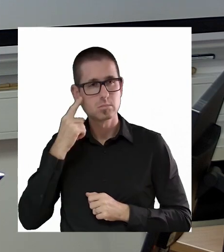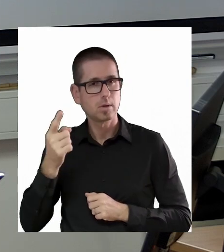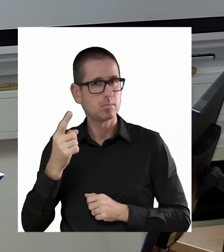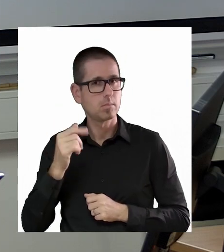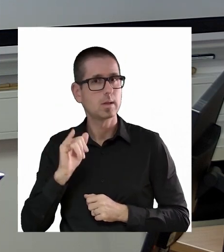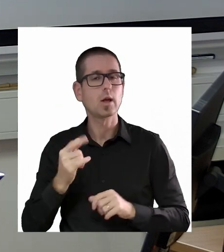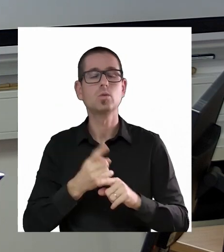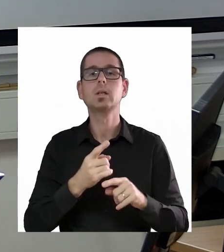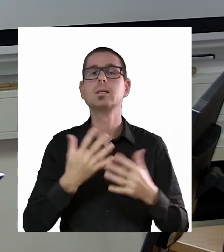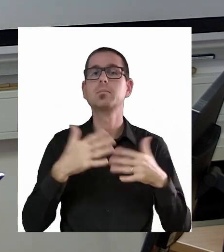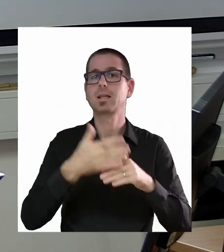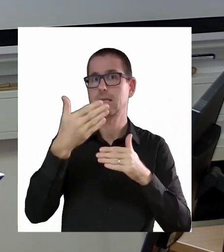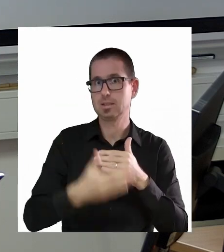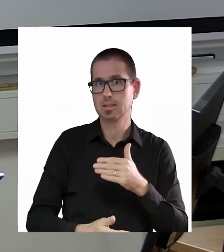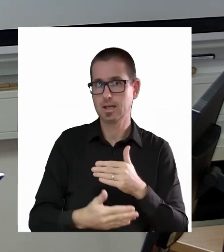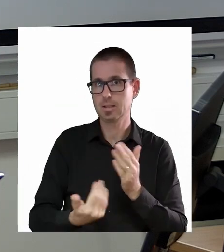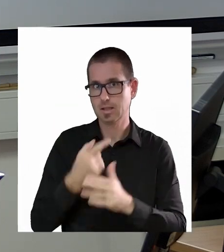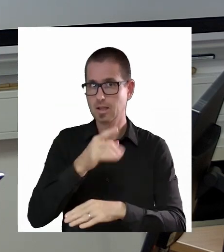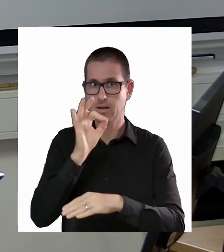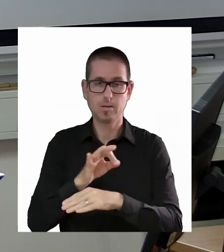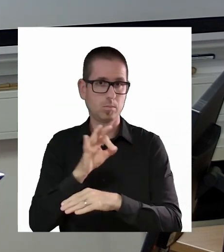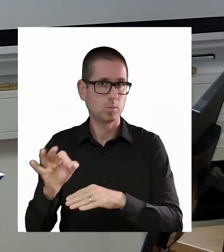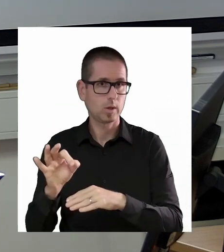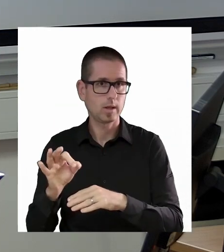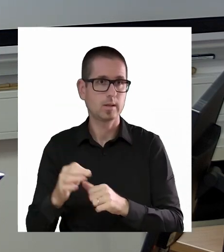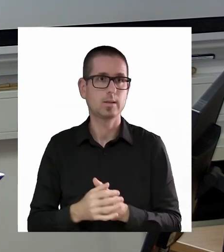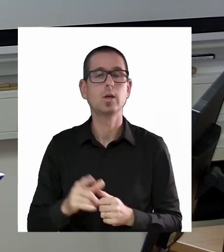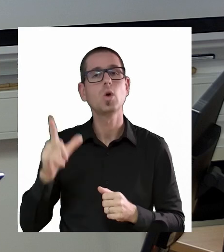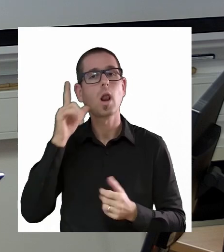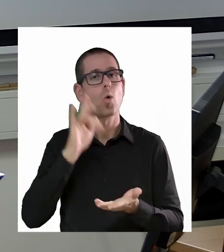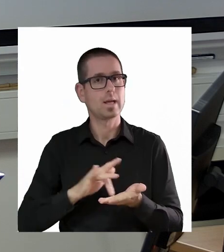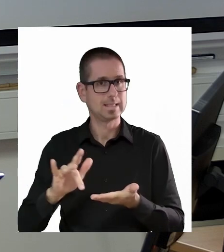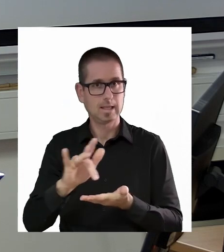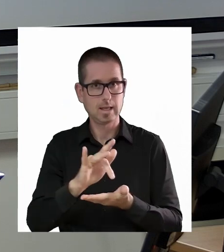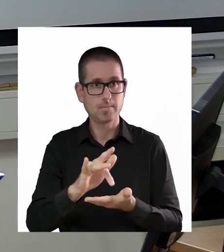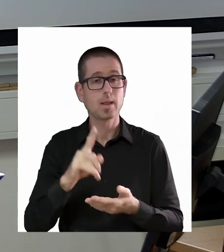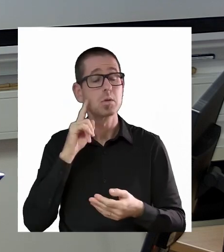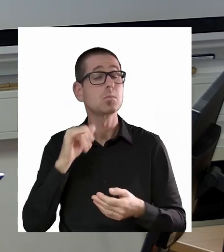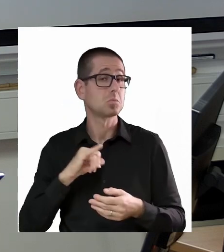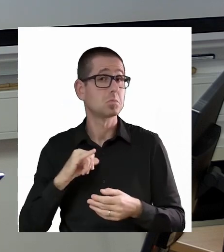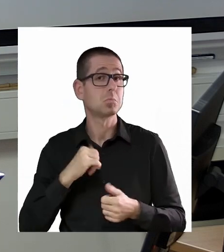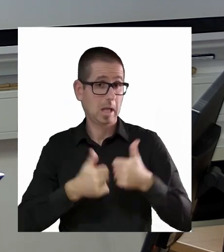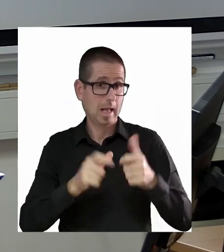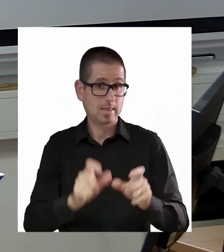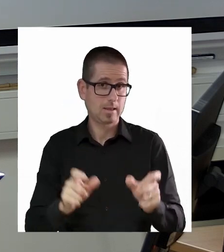website with the main goals. I think the interesting candidates are welcome to cheque out